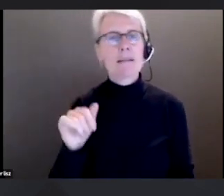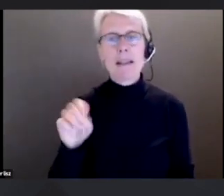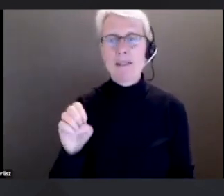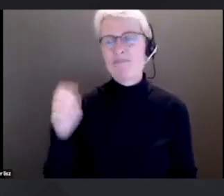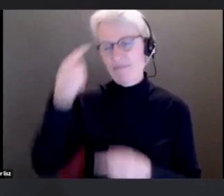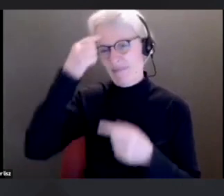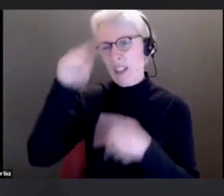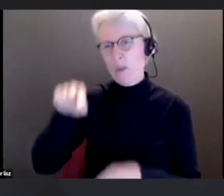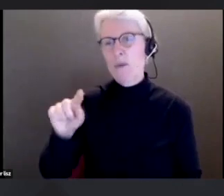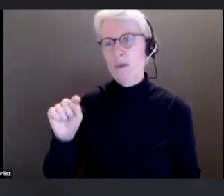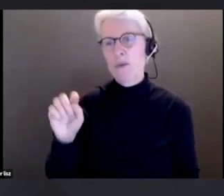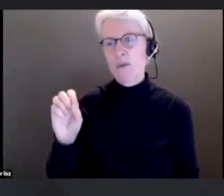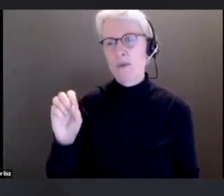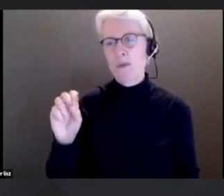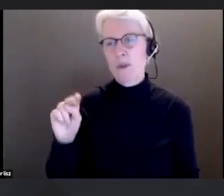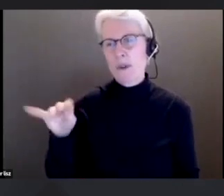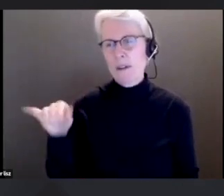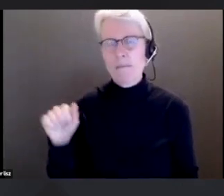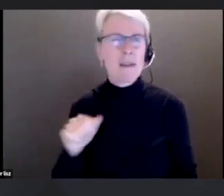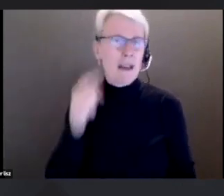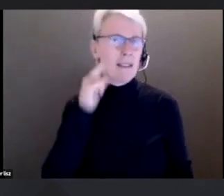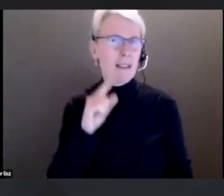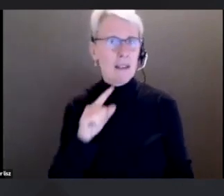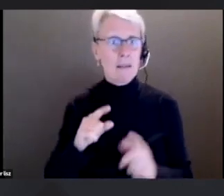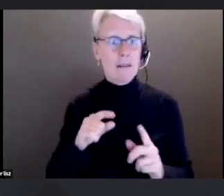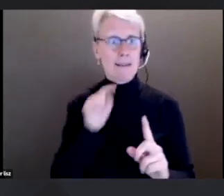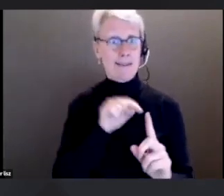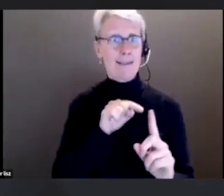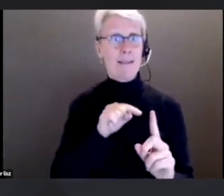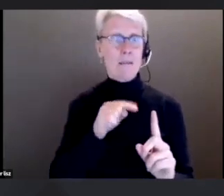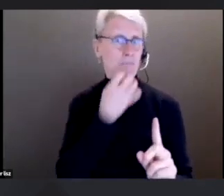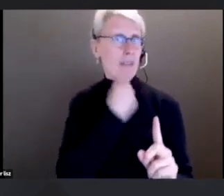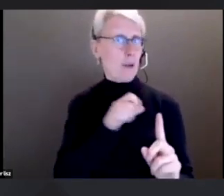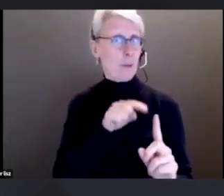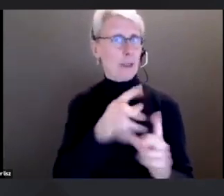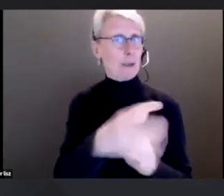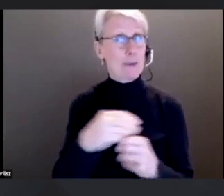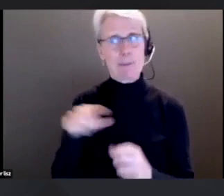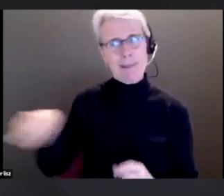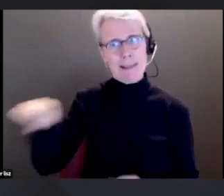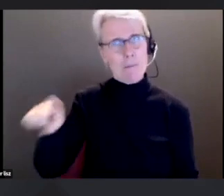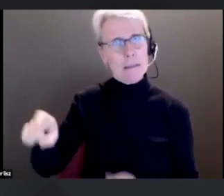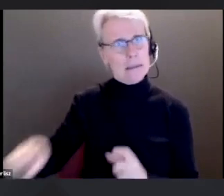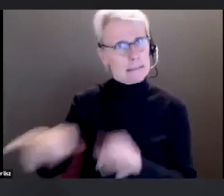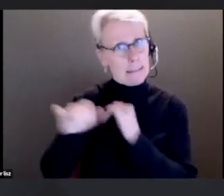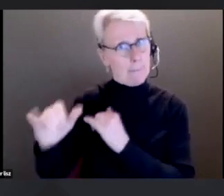I really feel like I've got six managers on staff and I feel all of them are committed